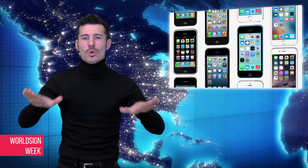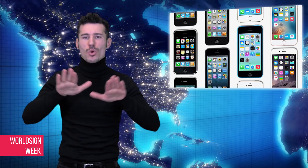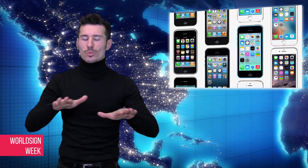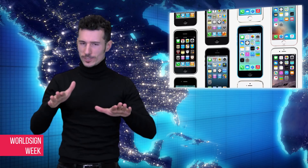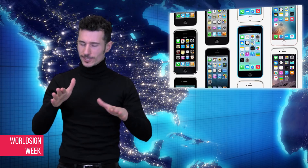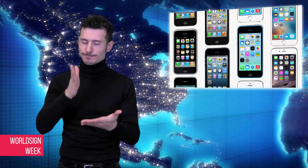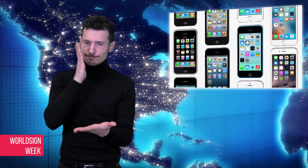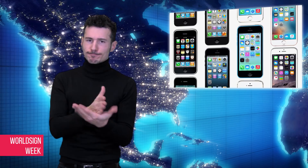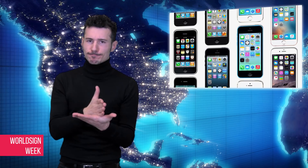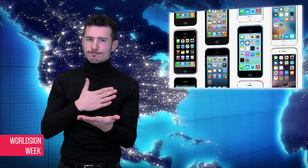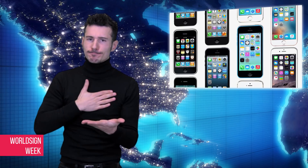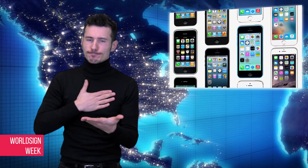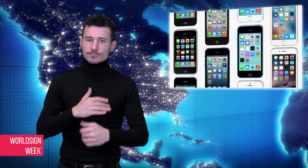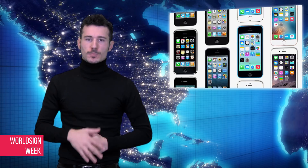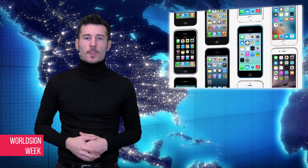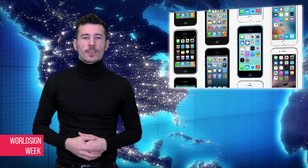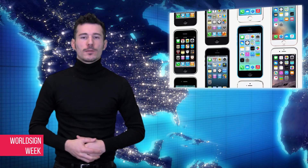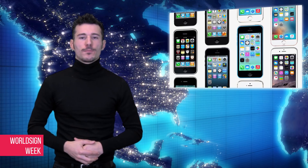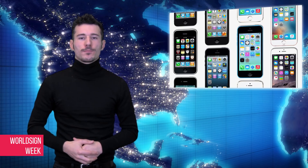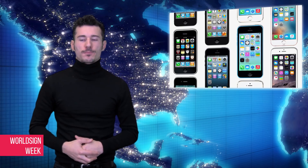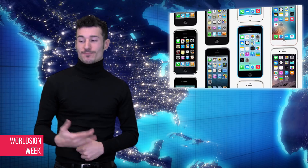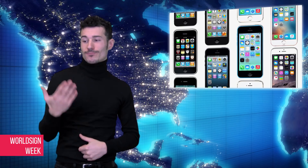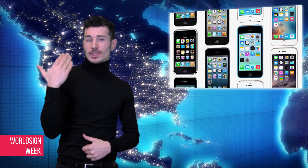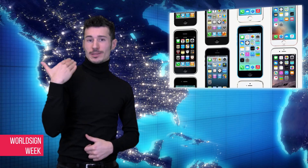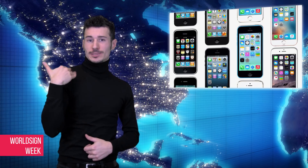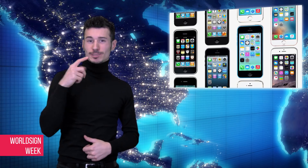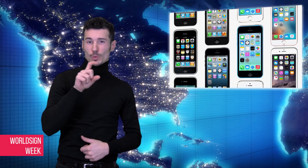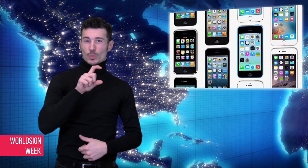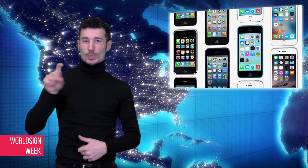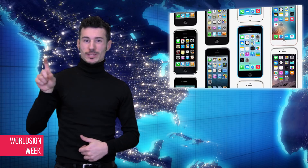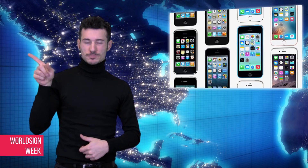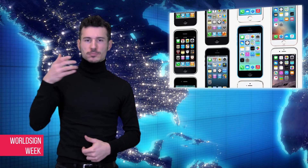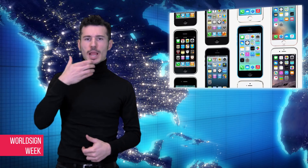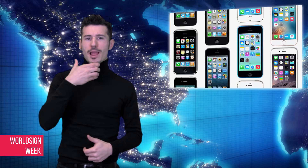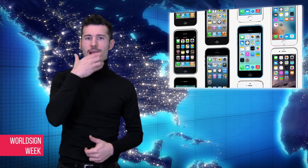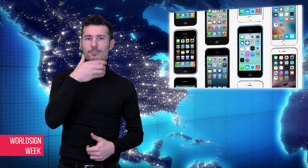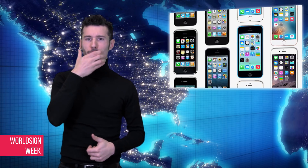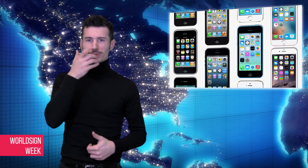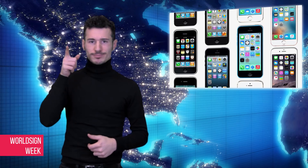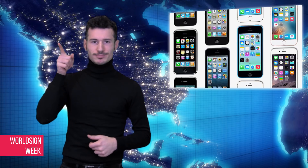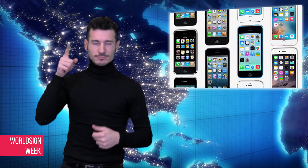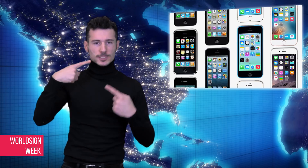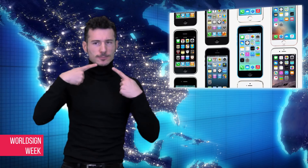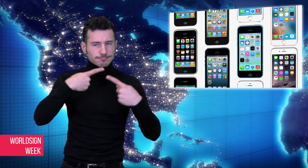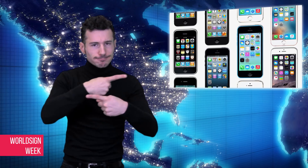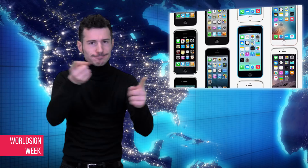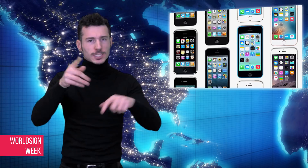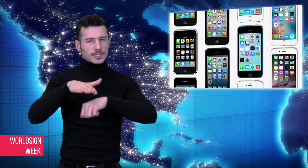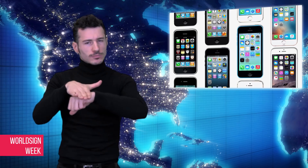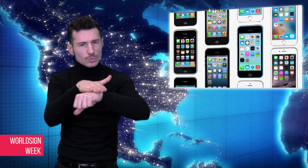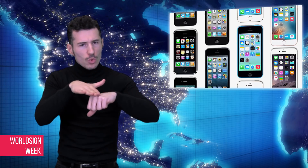issued an apology for slowing down older iPhone models. No notification